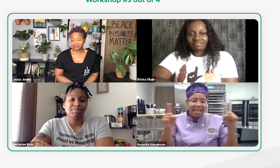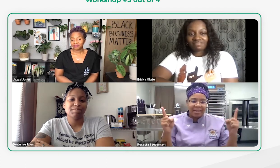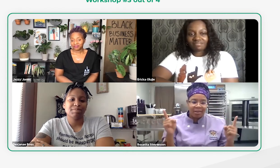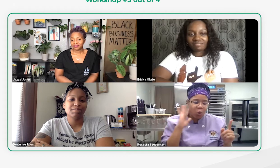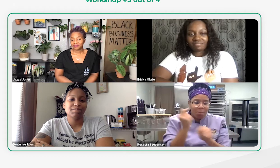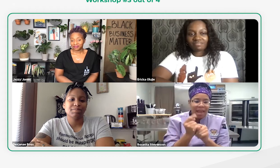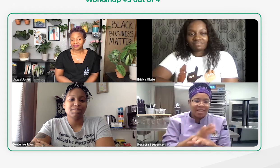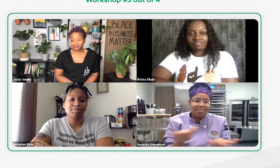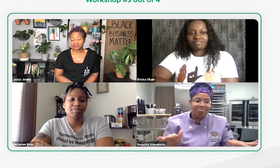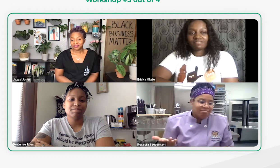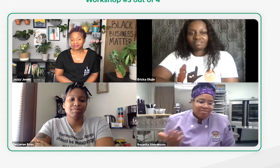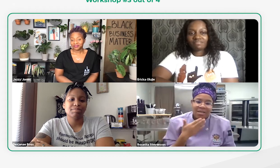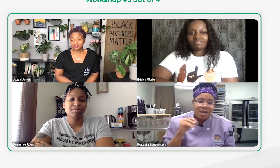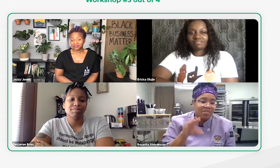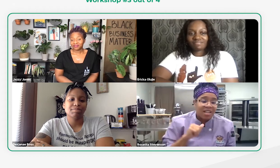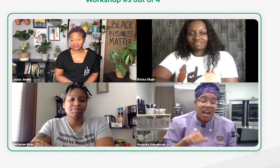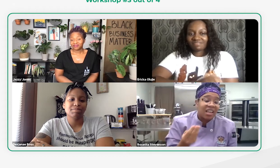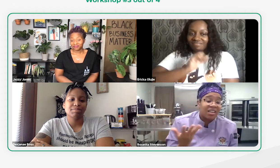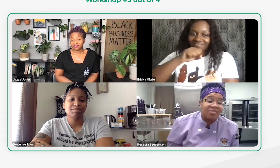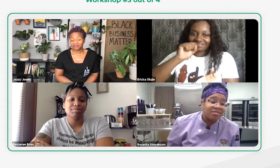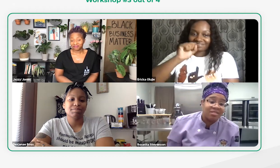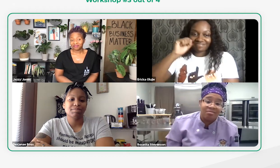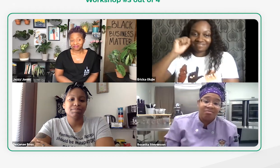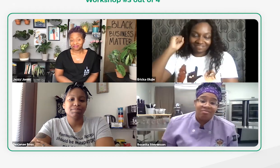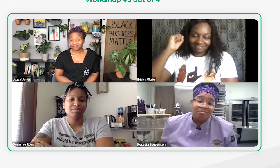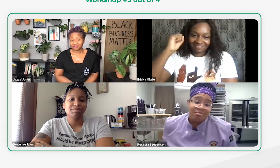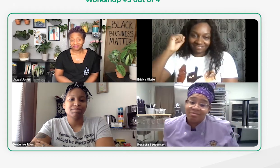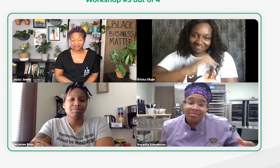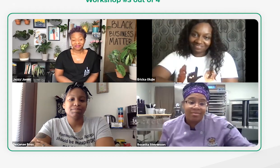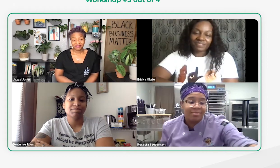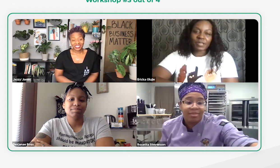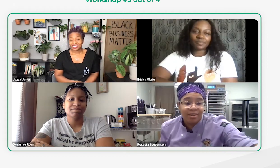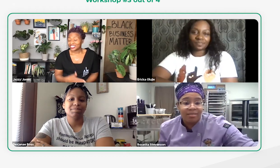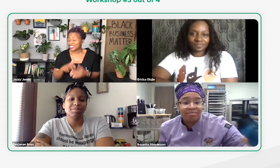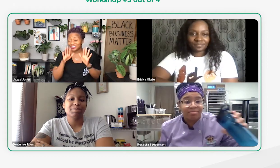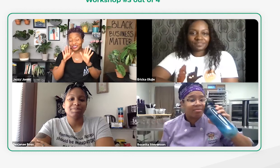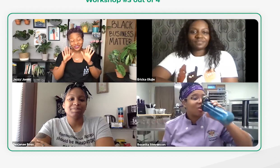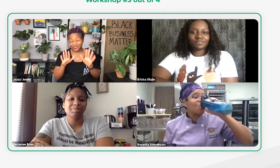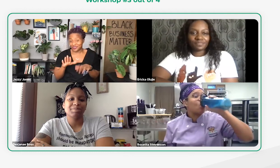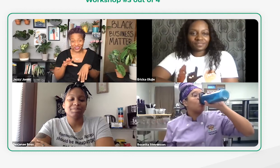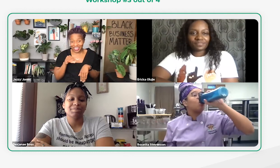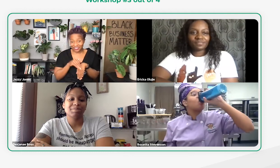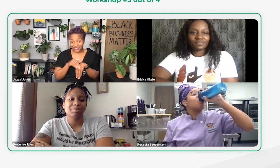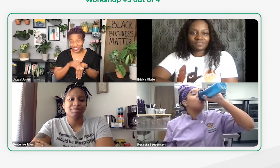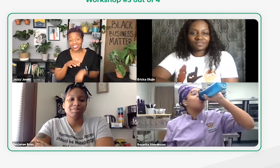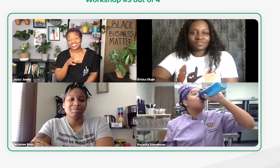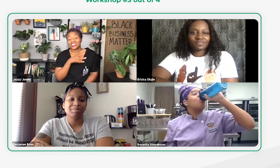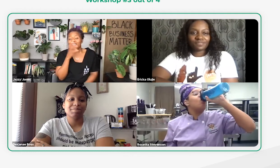the best advice I could offer. You will make it period. That's the best advice I can give you. Jazzy. Yes. That's wonderful